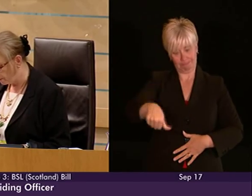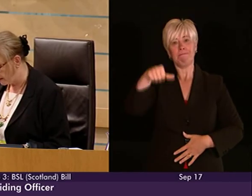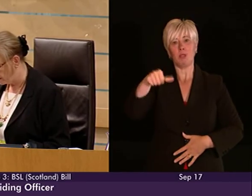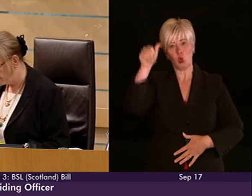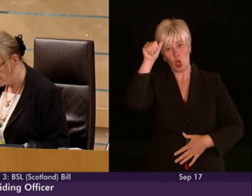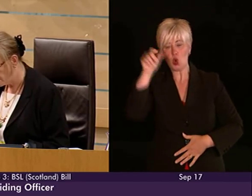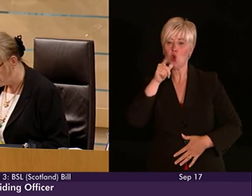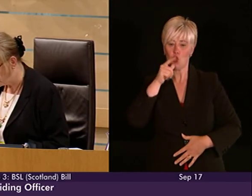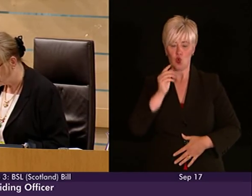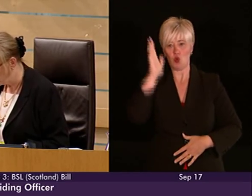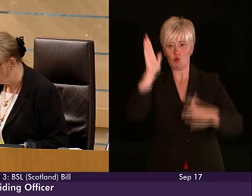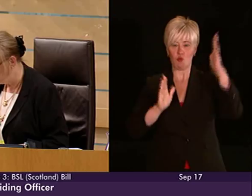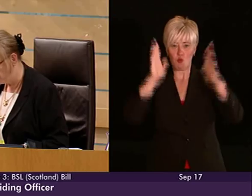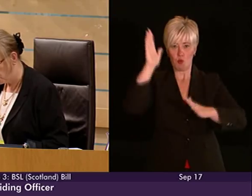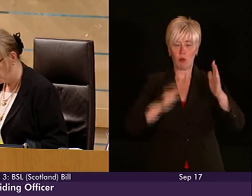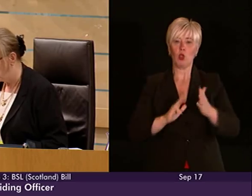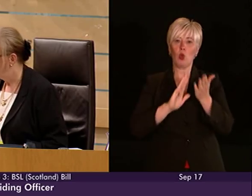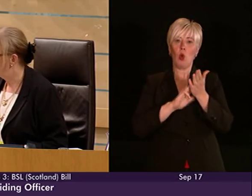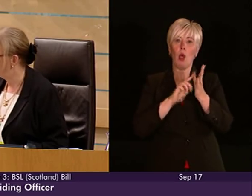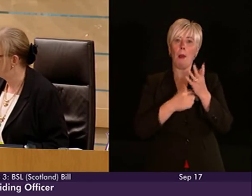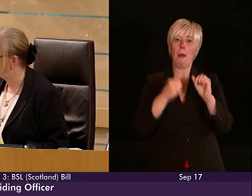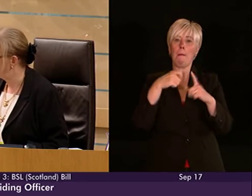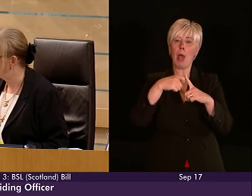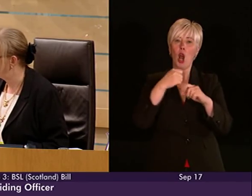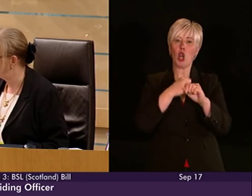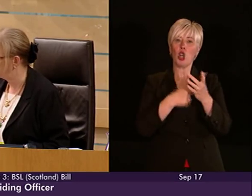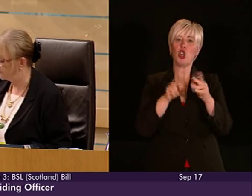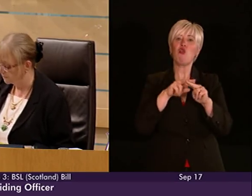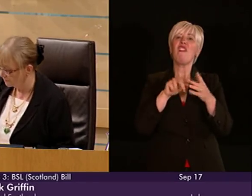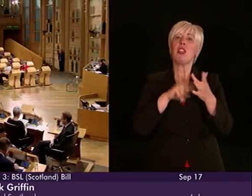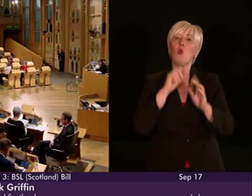I call Mark Griffin to speak to and move the motion. You have 10 minutes, Mr Griffin.